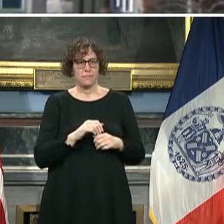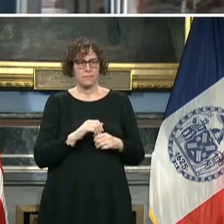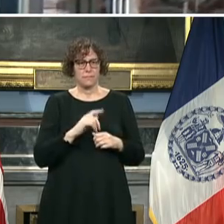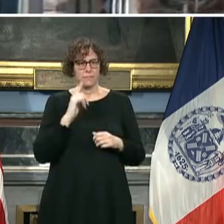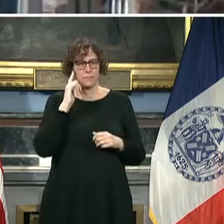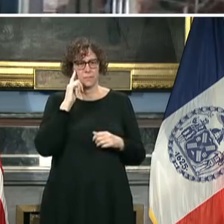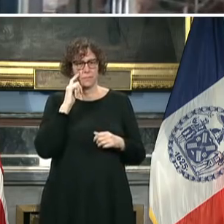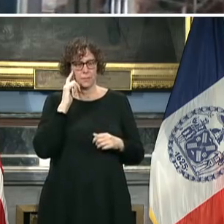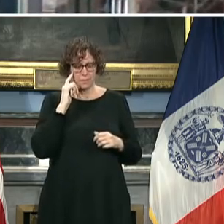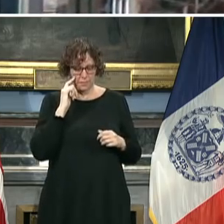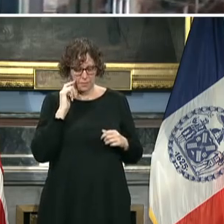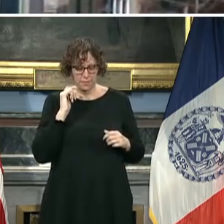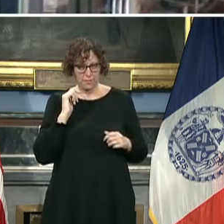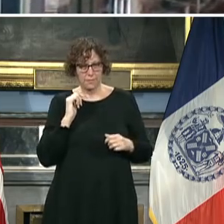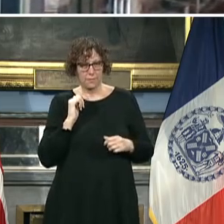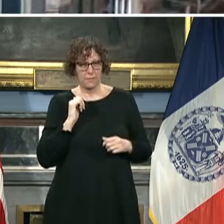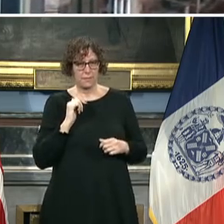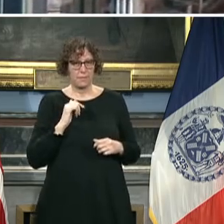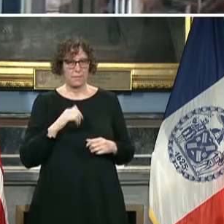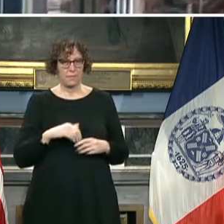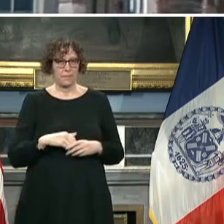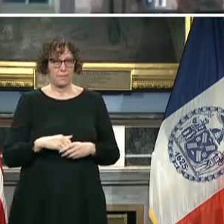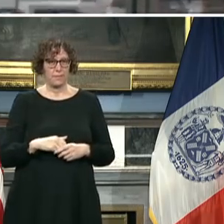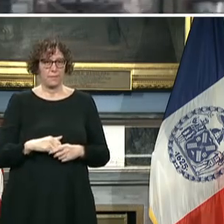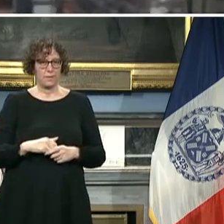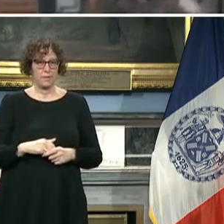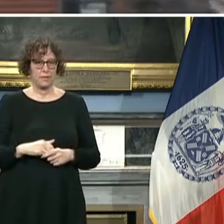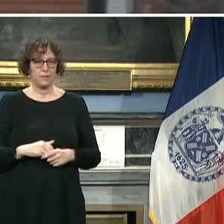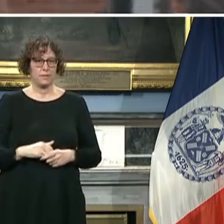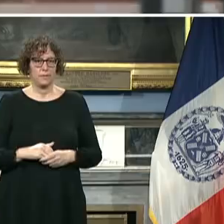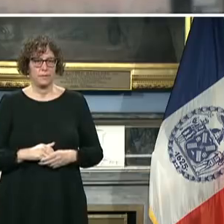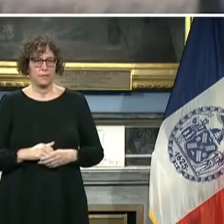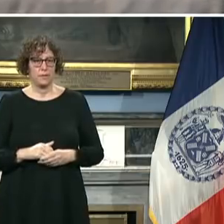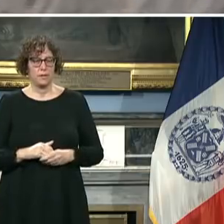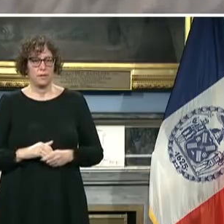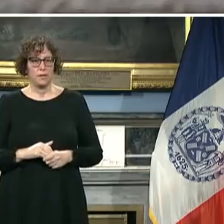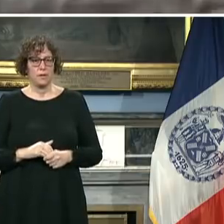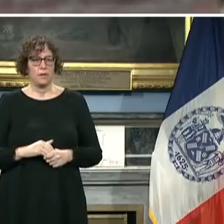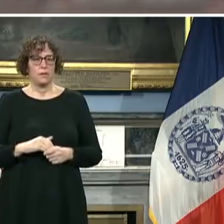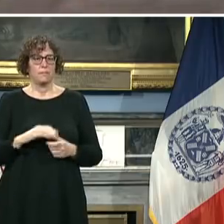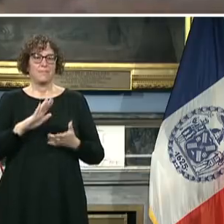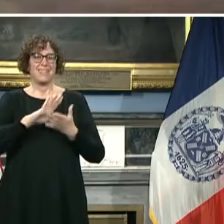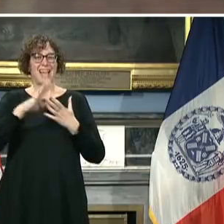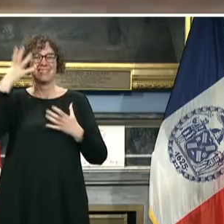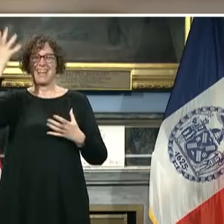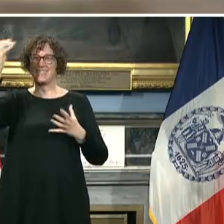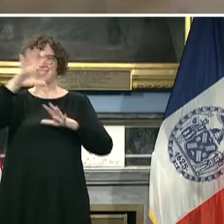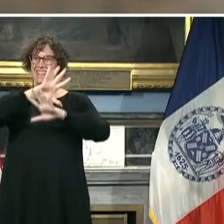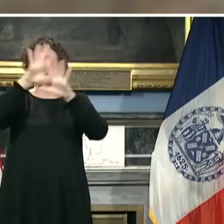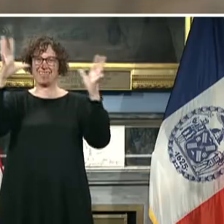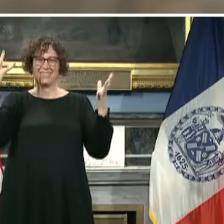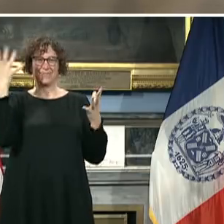DIRECTOR OF CRY PRECISI, ONGREG